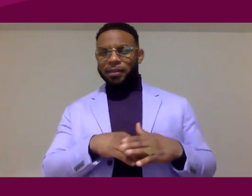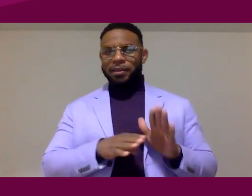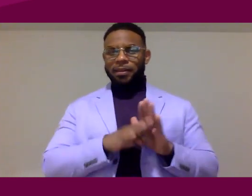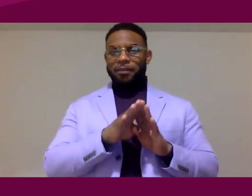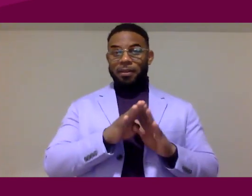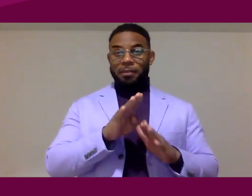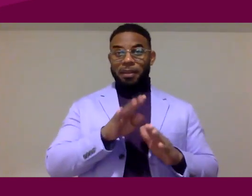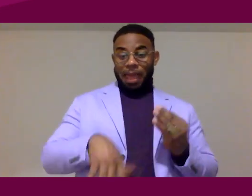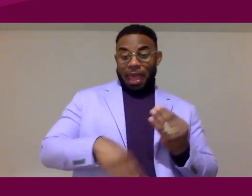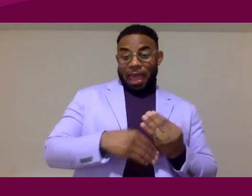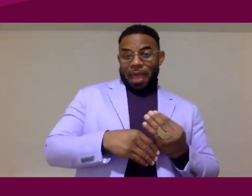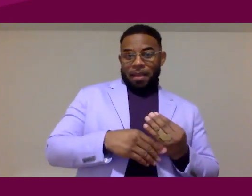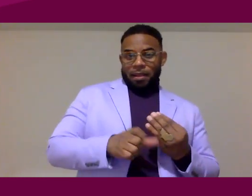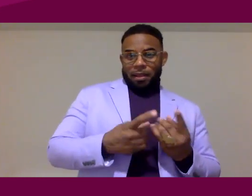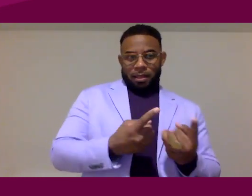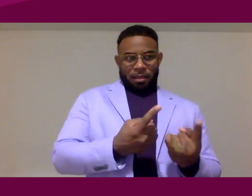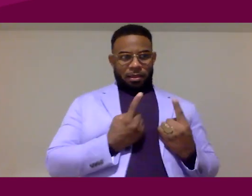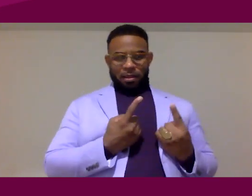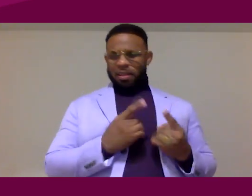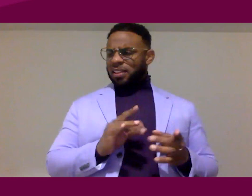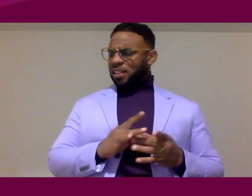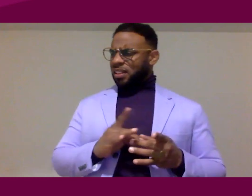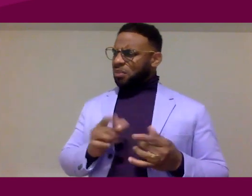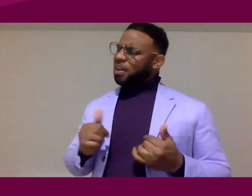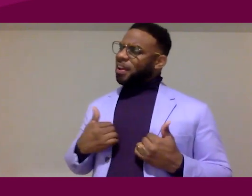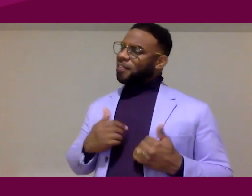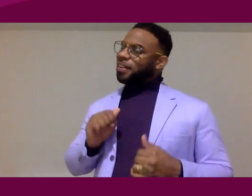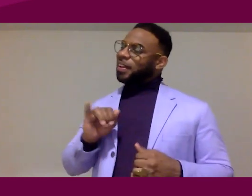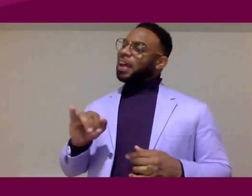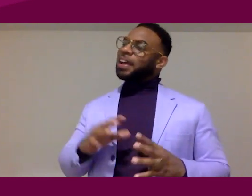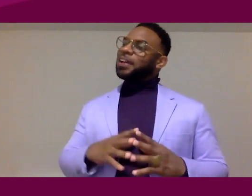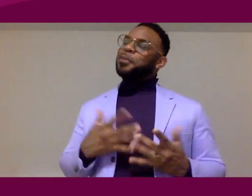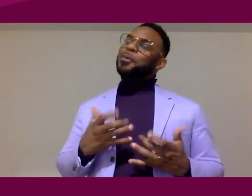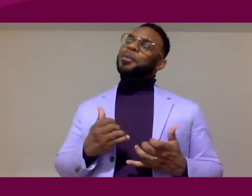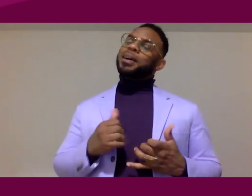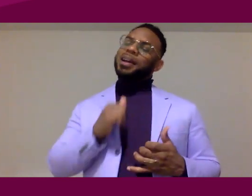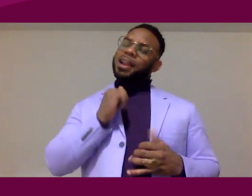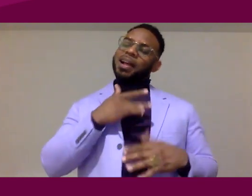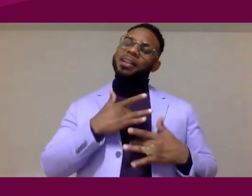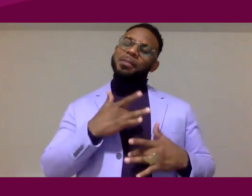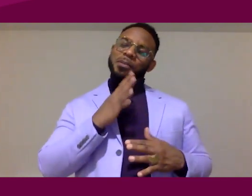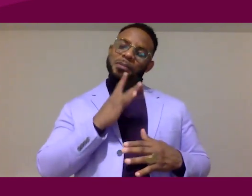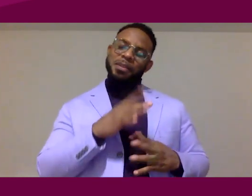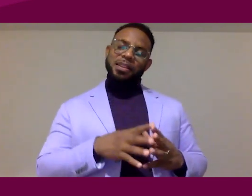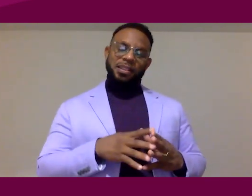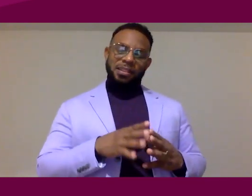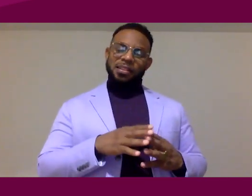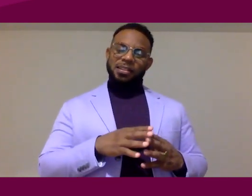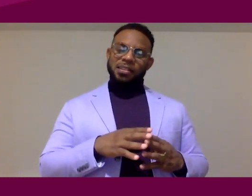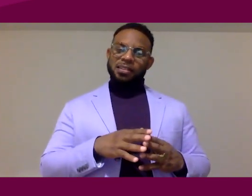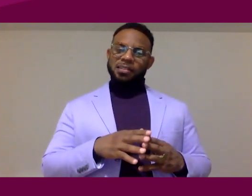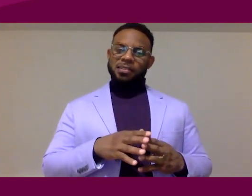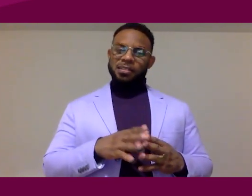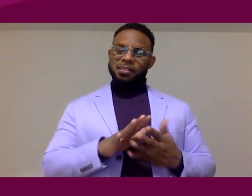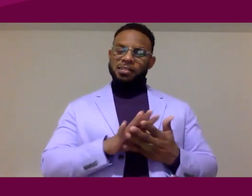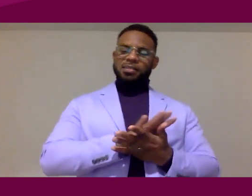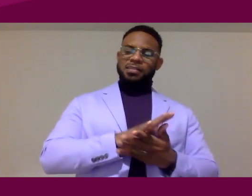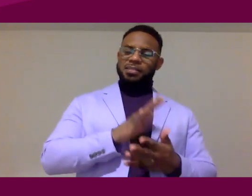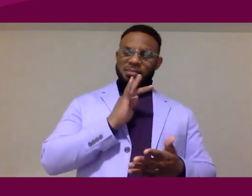an add-on, and they came to us and they said, "We have AI. We want non-typical speech, dysarthric speech.